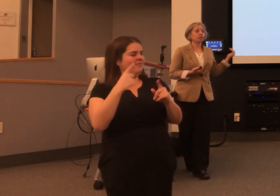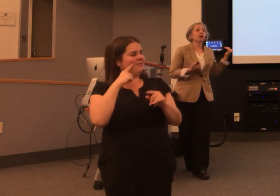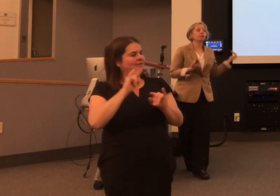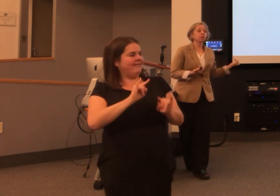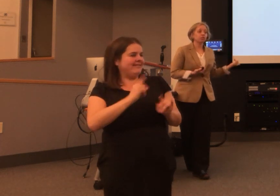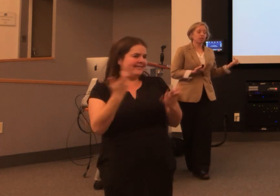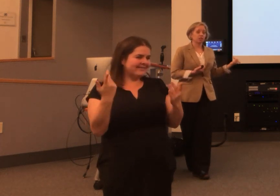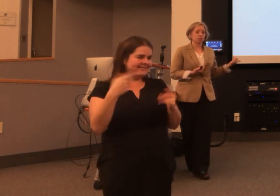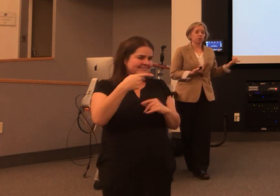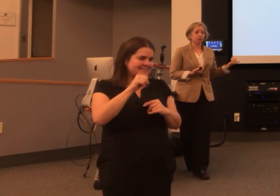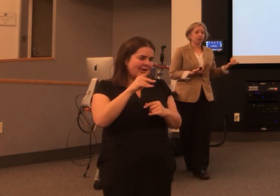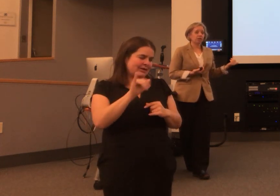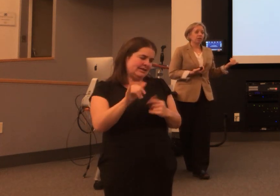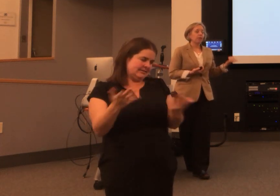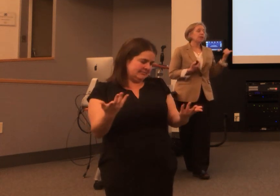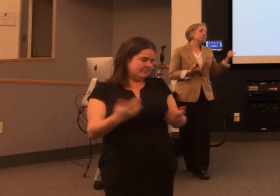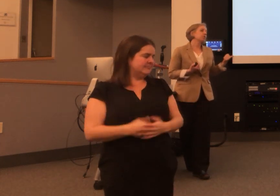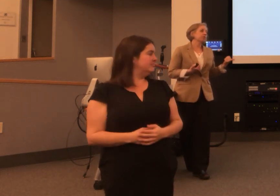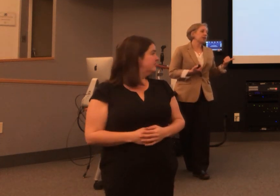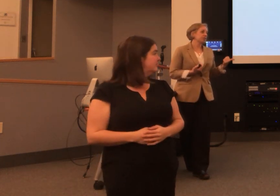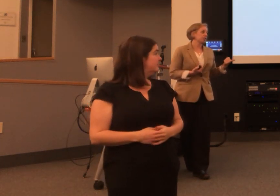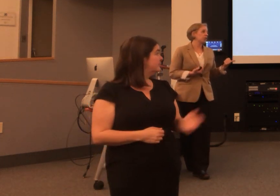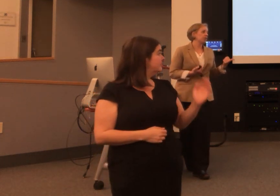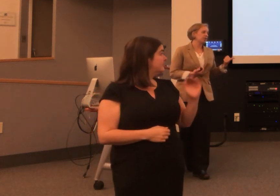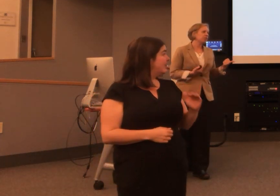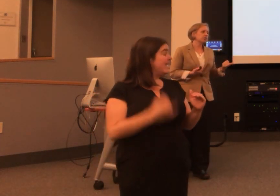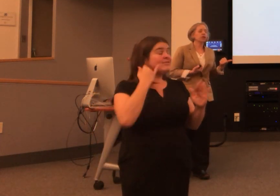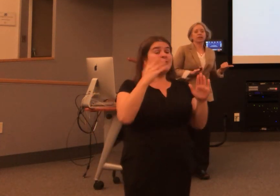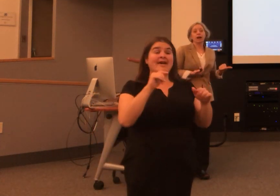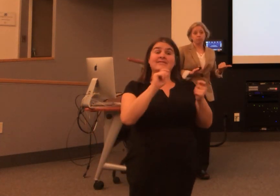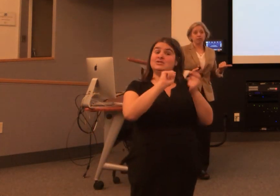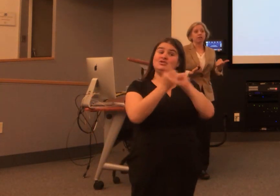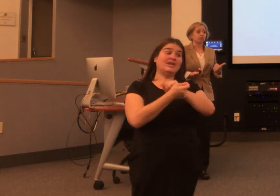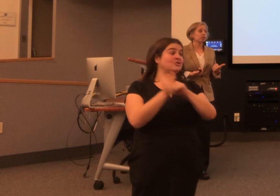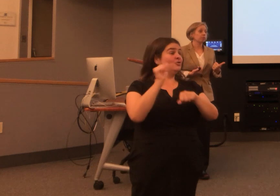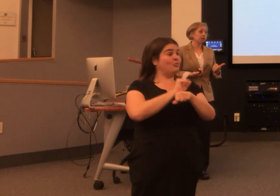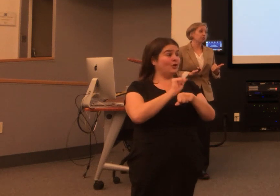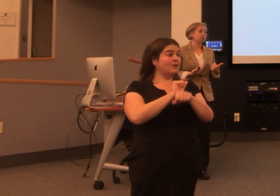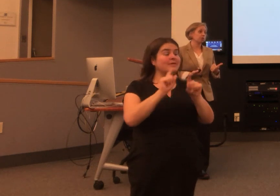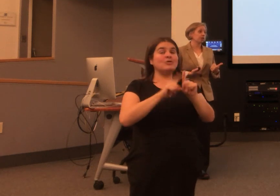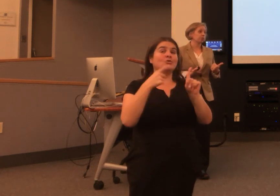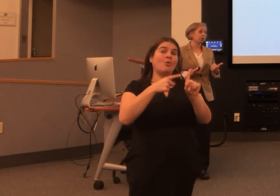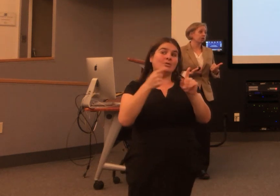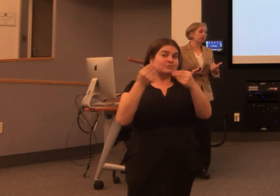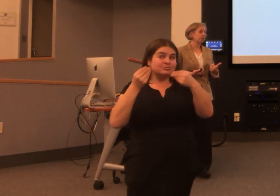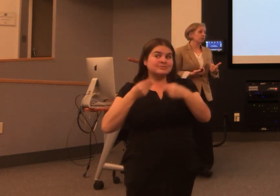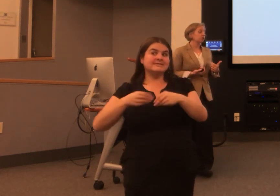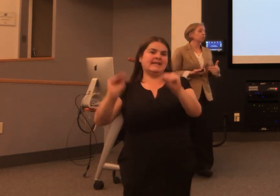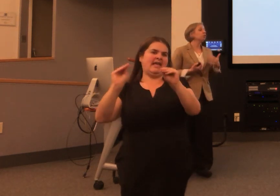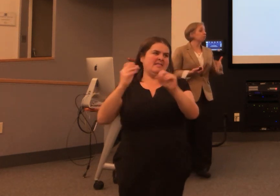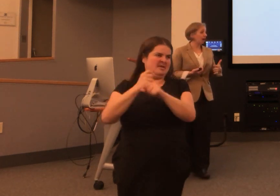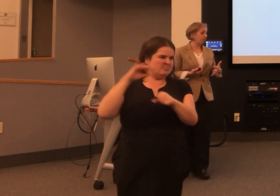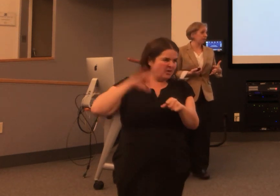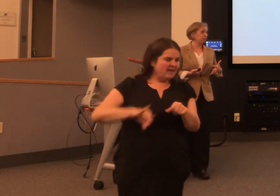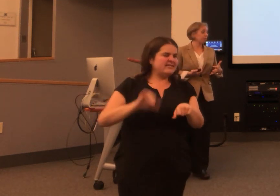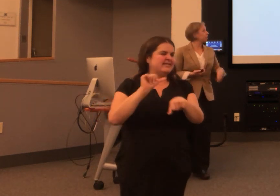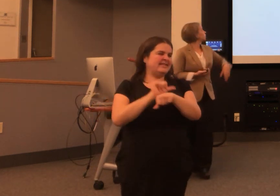and you haven't really changed the work, that's a red flag to the court that you're just trying to capitalize on somebody else's creative work. So the more you're profiting from it